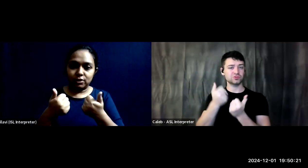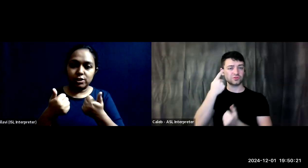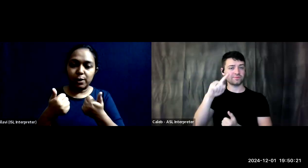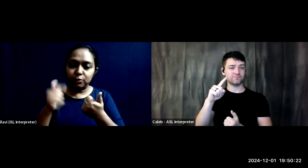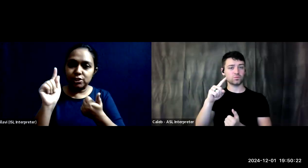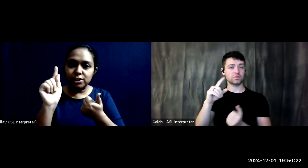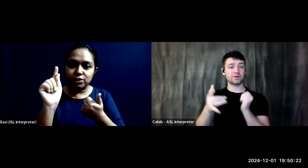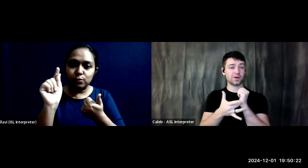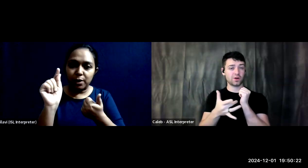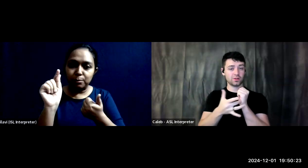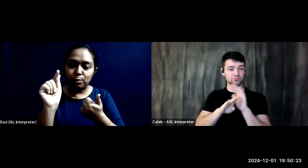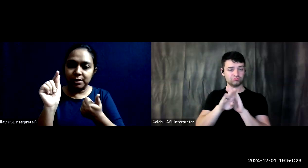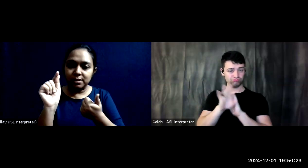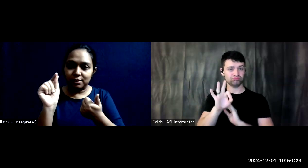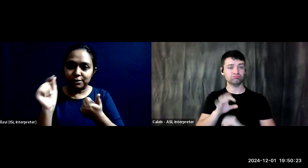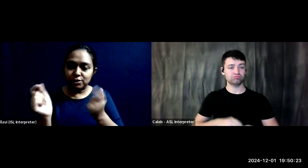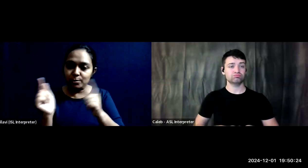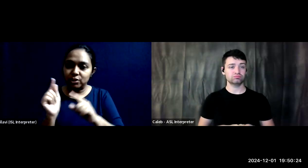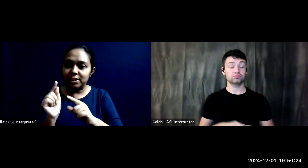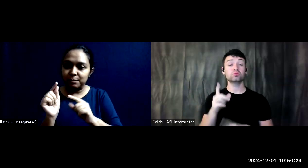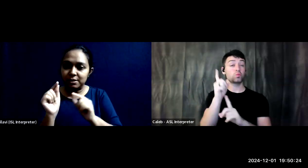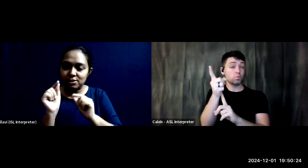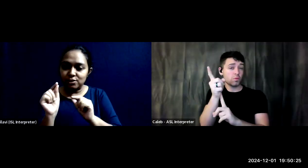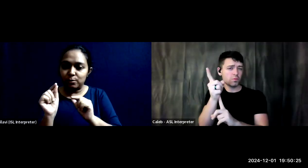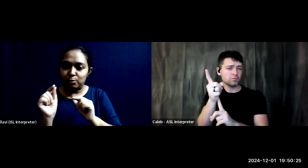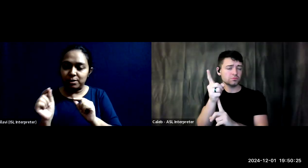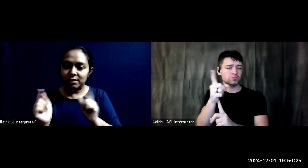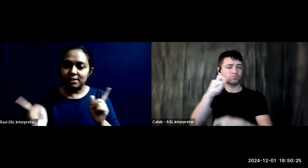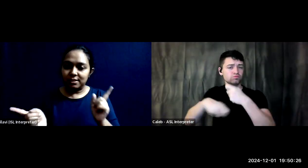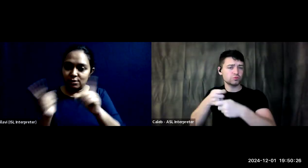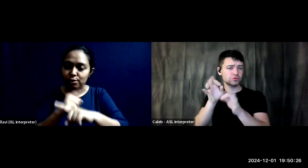We have all the patents. [ISL interpreter speaking] Just one, just one moment. We're just switching interpreters just one moment.